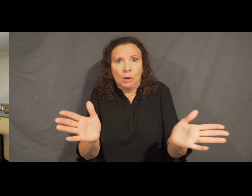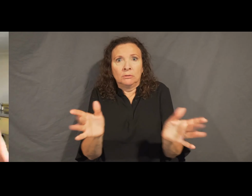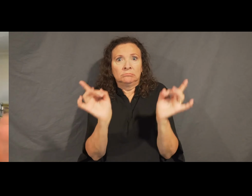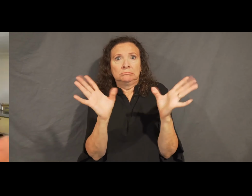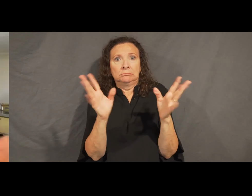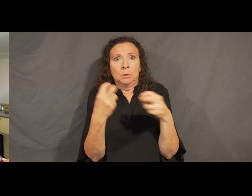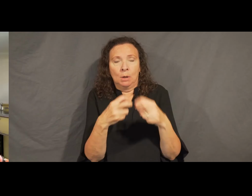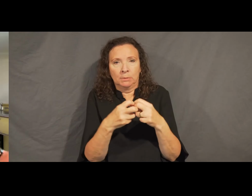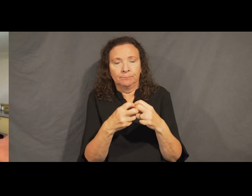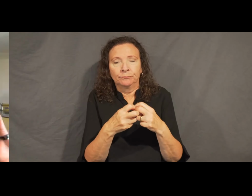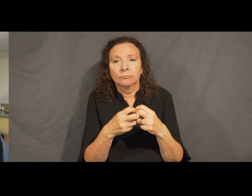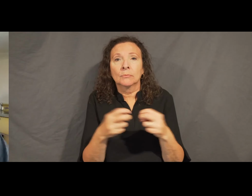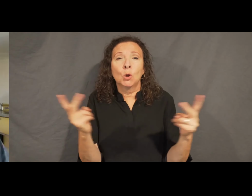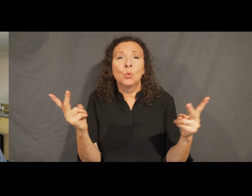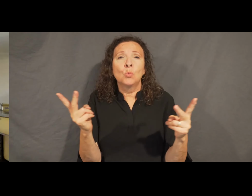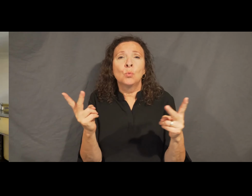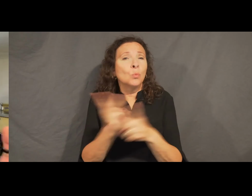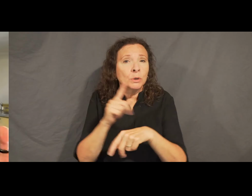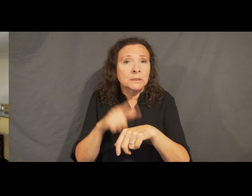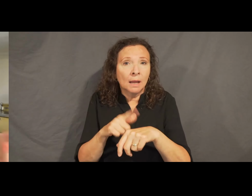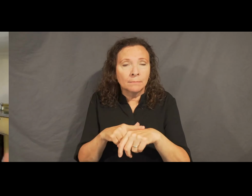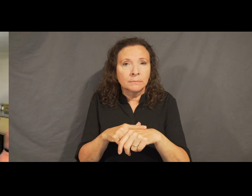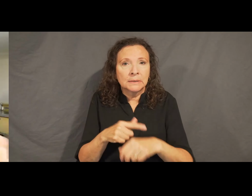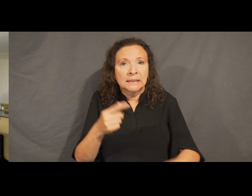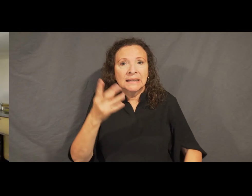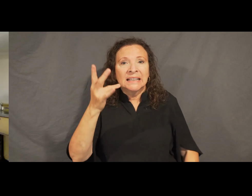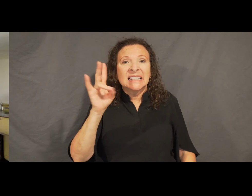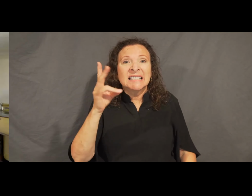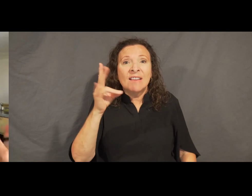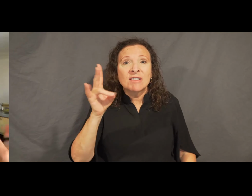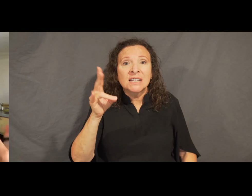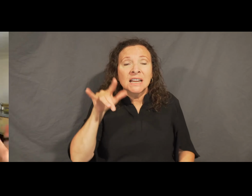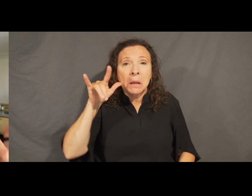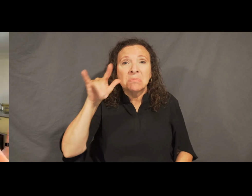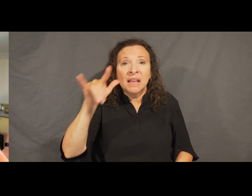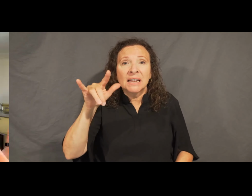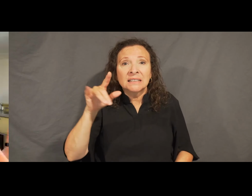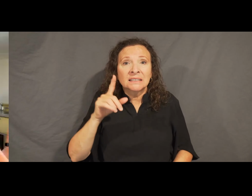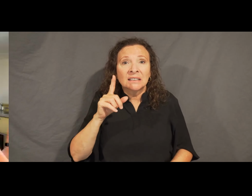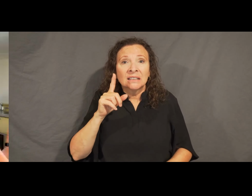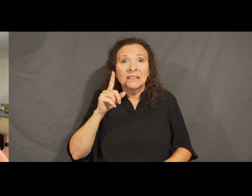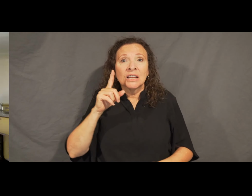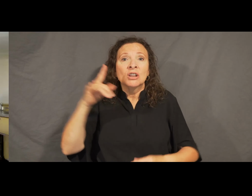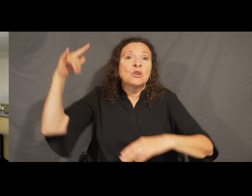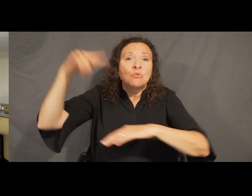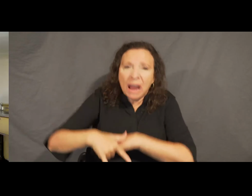It's worse moment, they had 17 planes in a single day crash. They were wondering why that was.